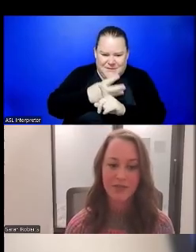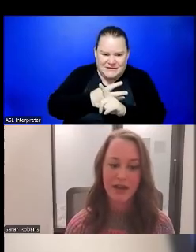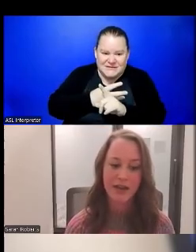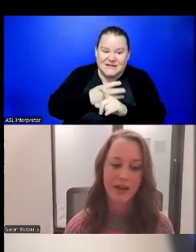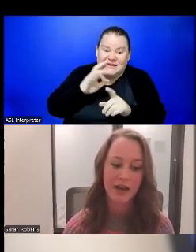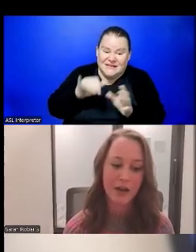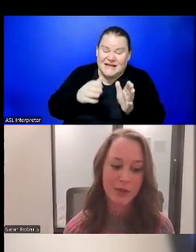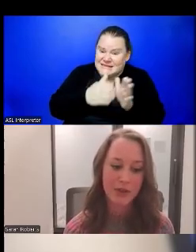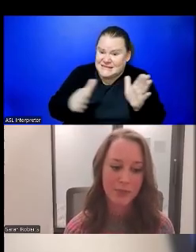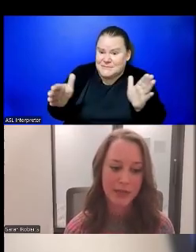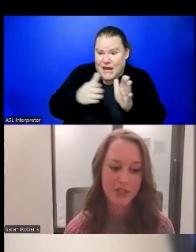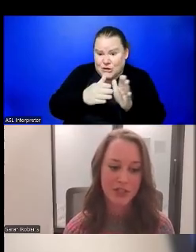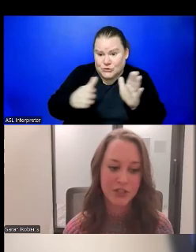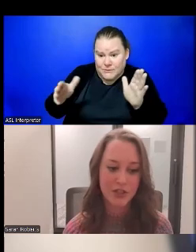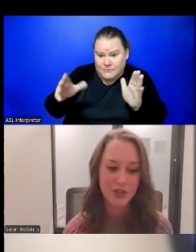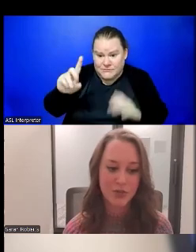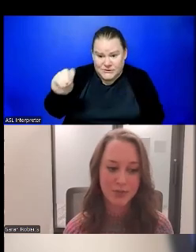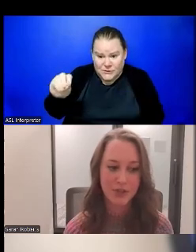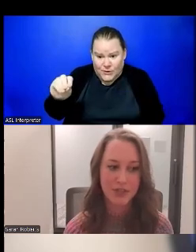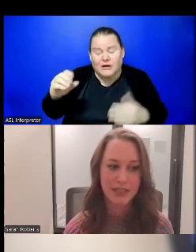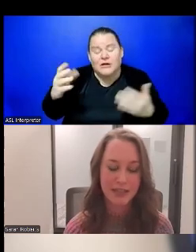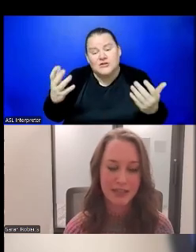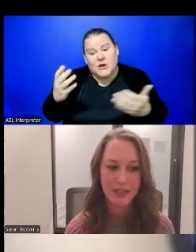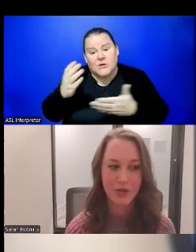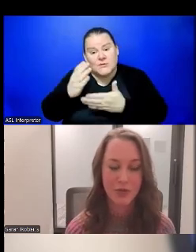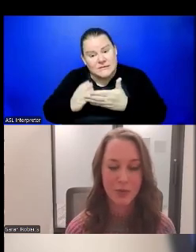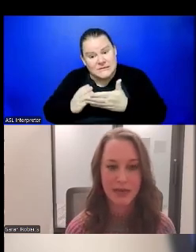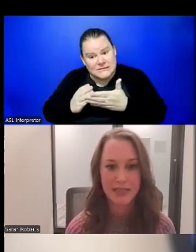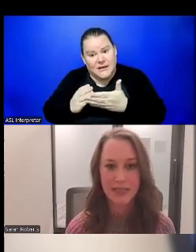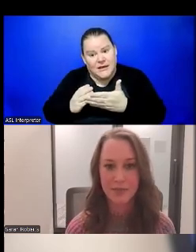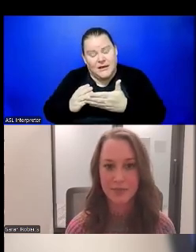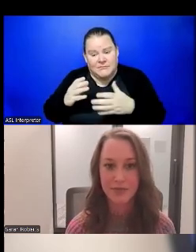have had a couple of patients who presented or were picked up